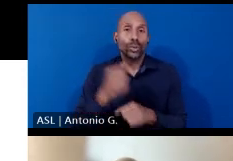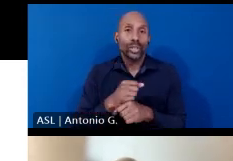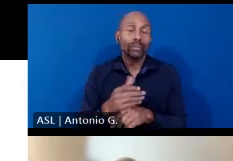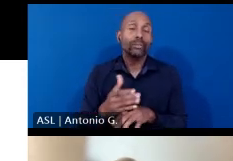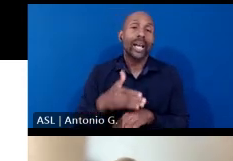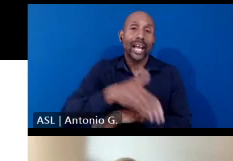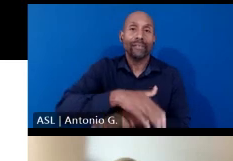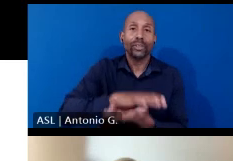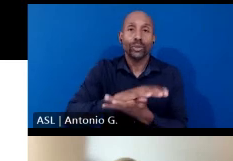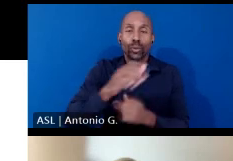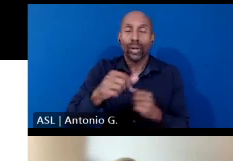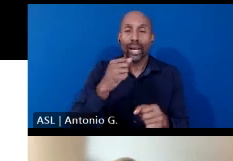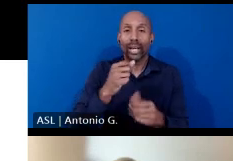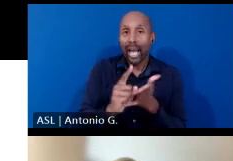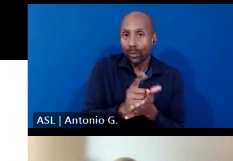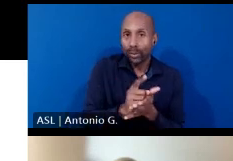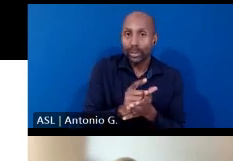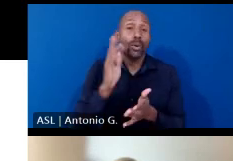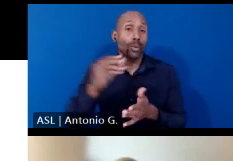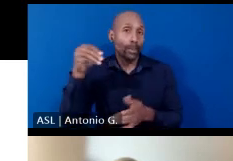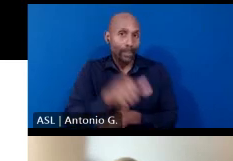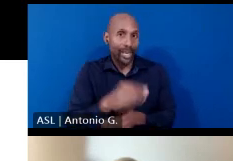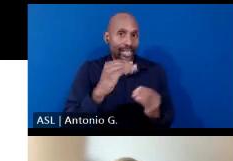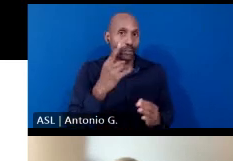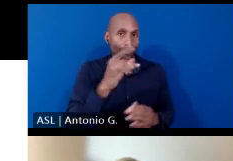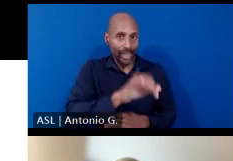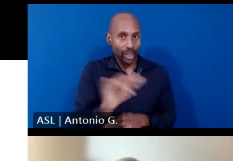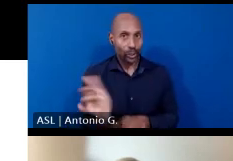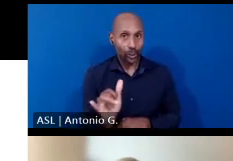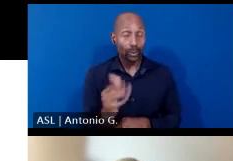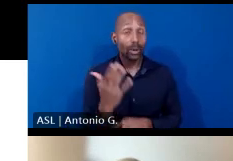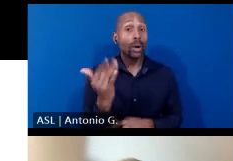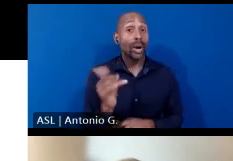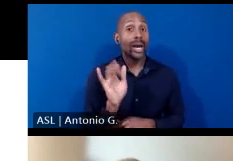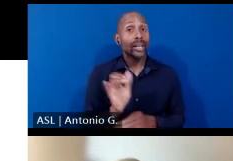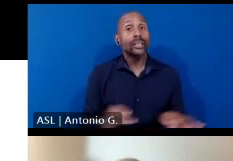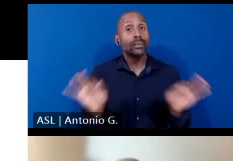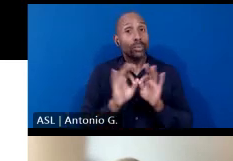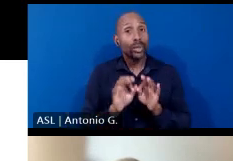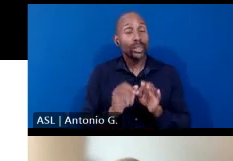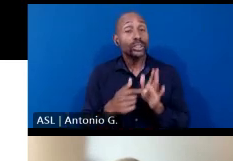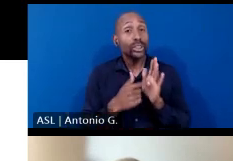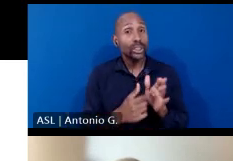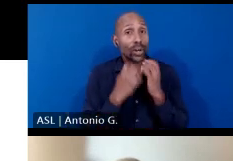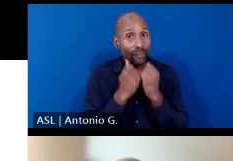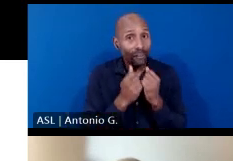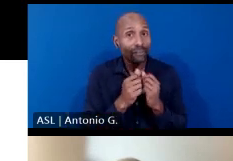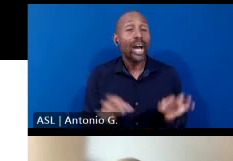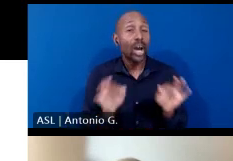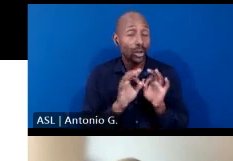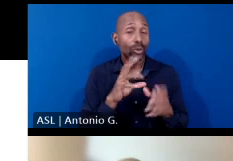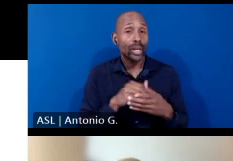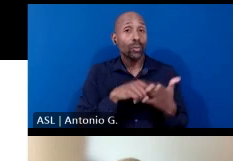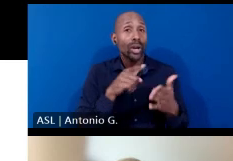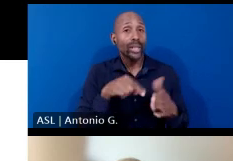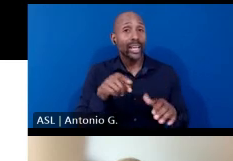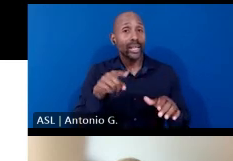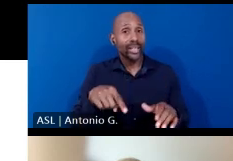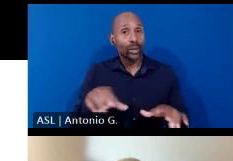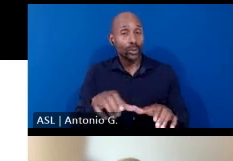Because that also is so important to show value in what they're doing and that we value them and we value their time and